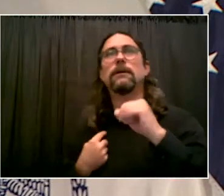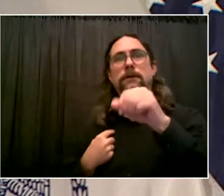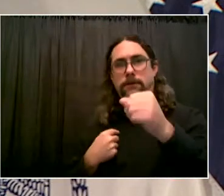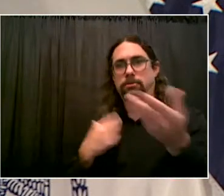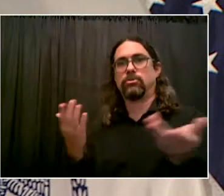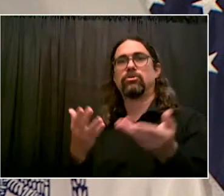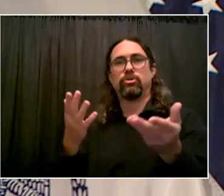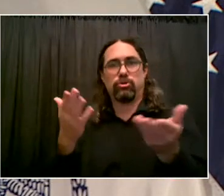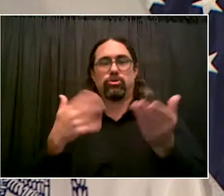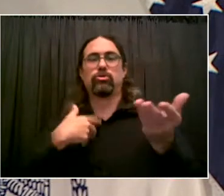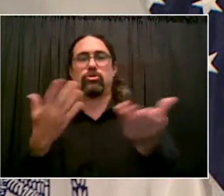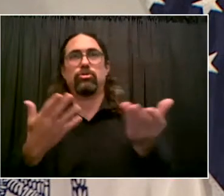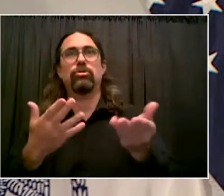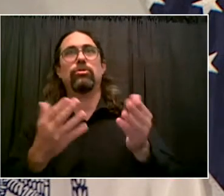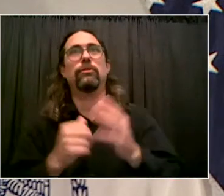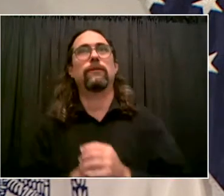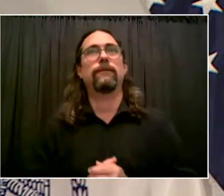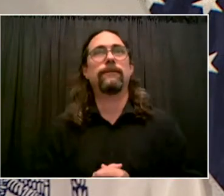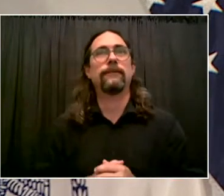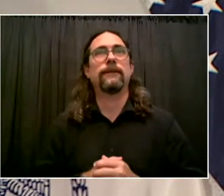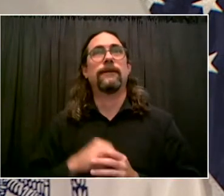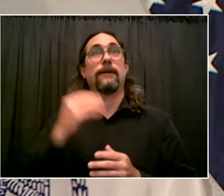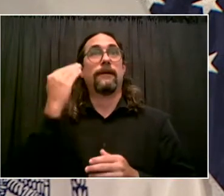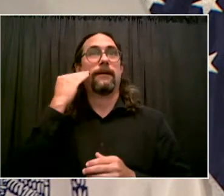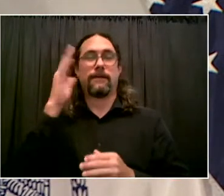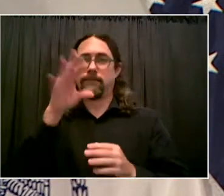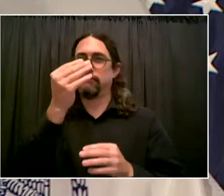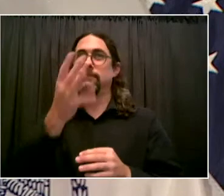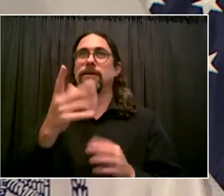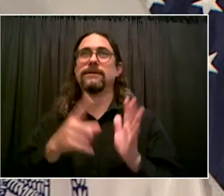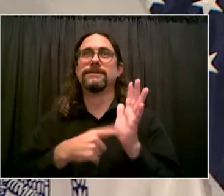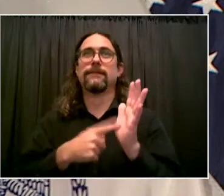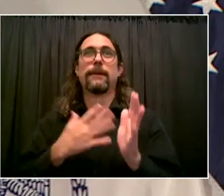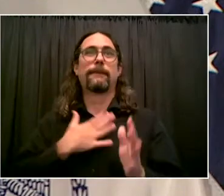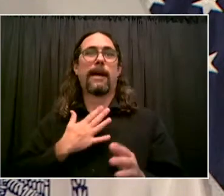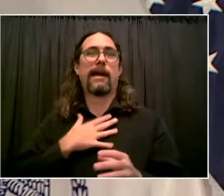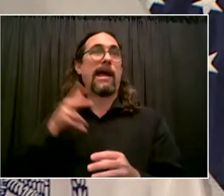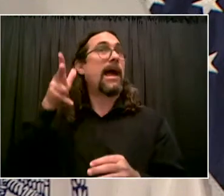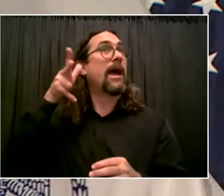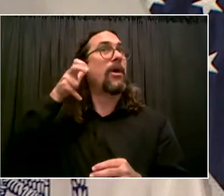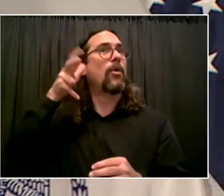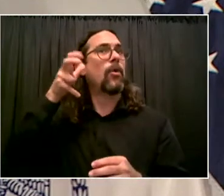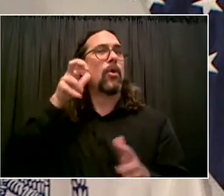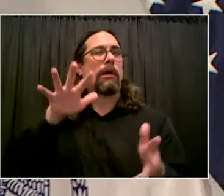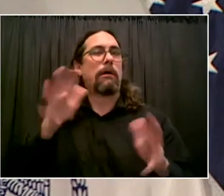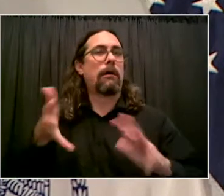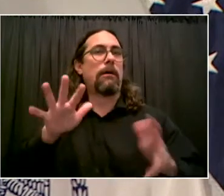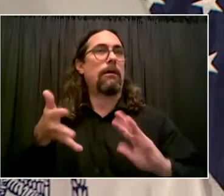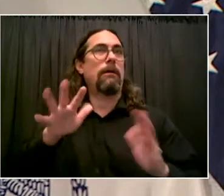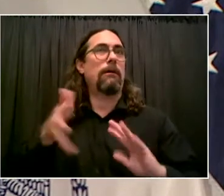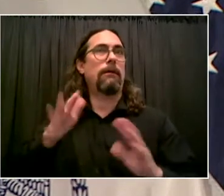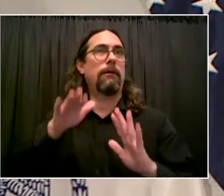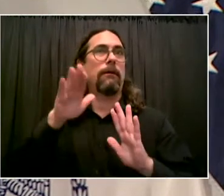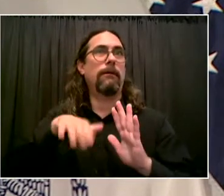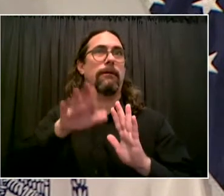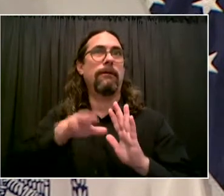CANOU Y ALL HEAR ME? I ALWAYS LEAVE YOU IN